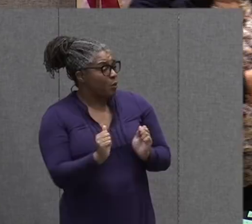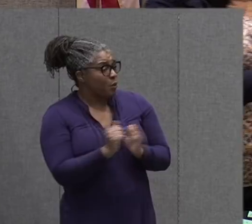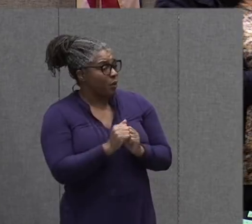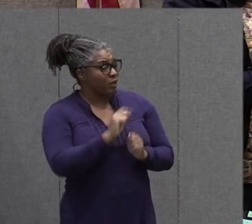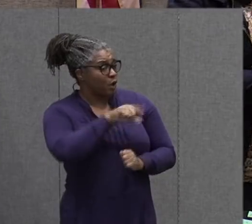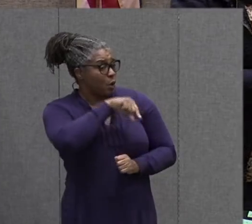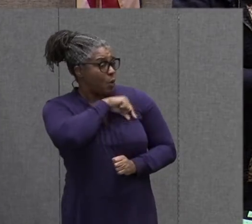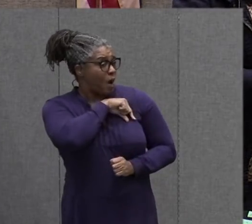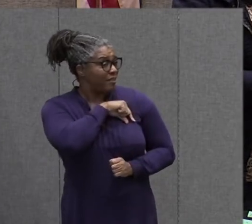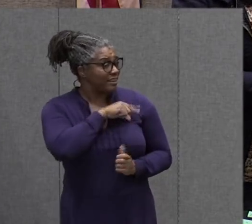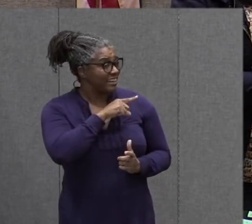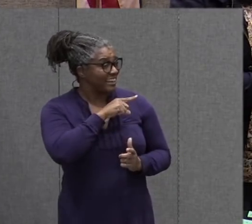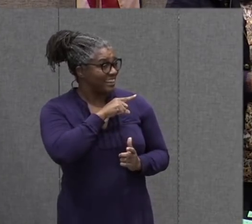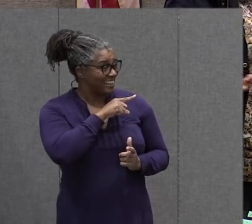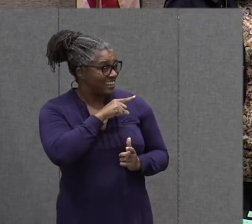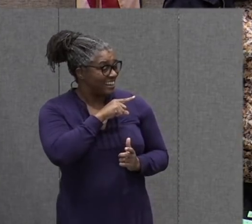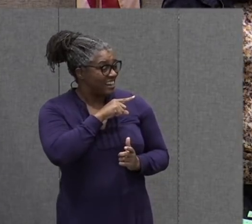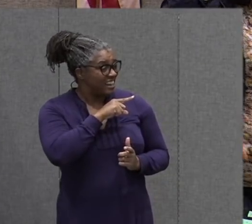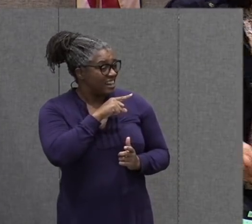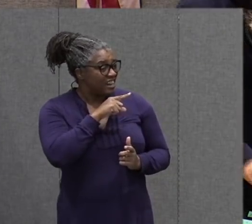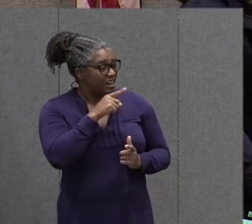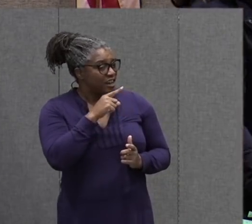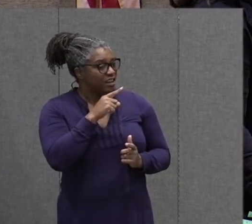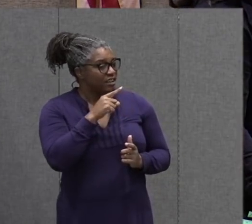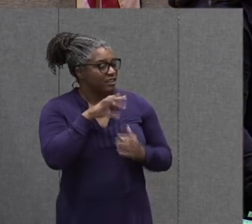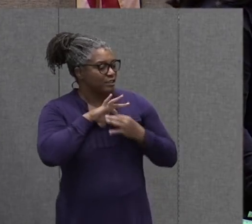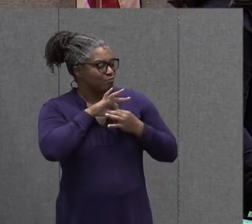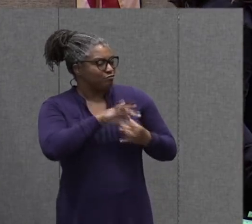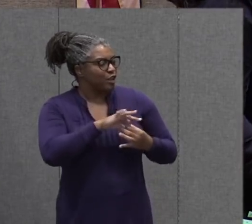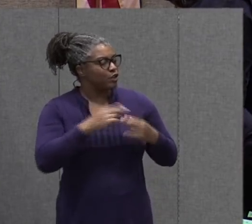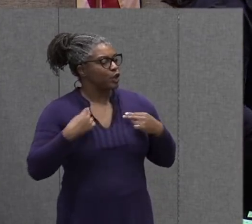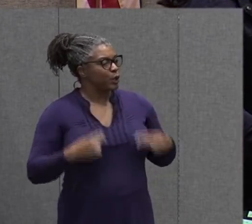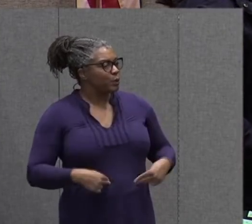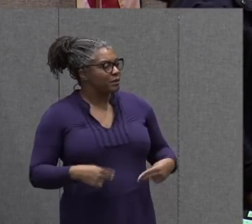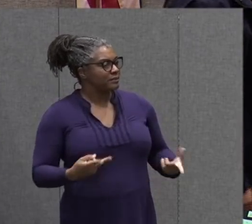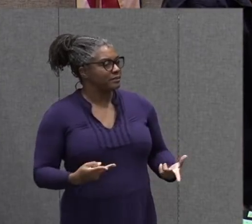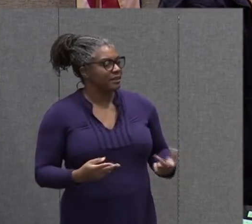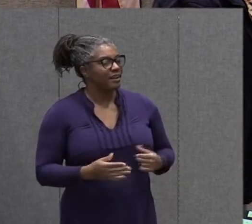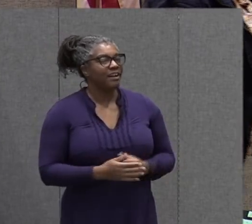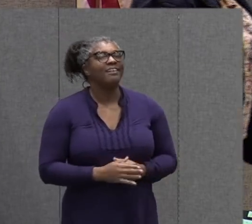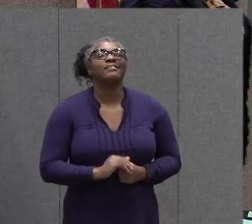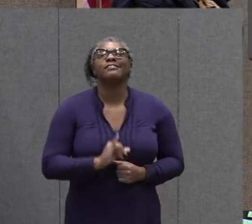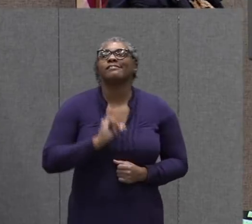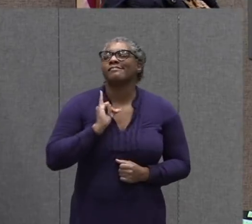[Miss Garcia] Yeah. [Miss Martindale] which was dancing. [Miss Garcia] I love it. See, remember friends, when you look at the meaning,